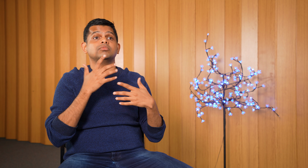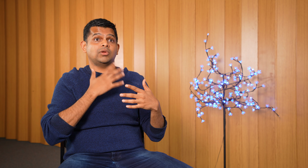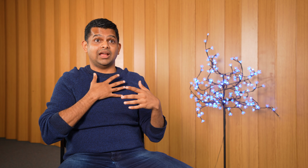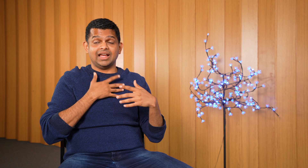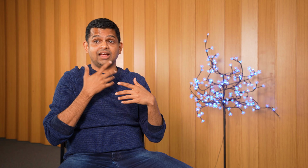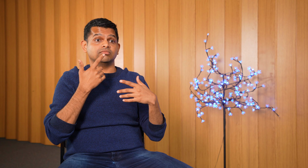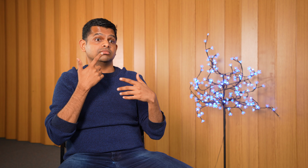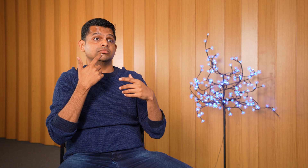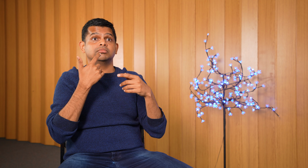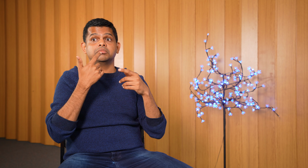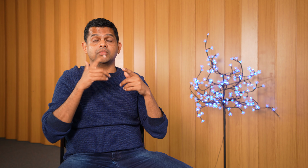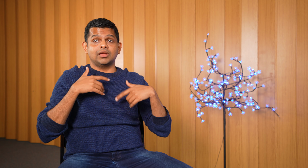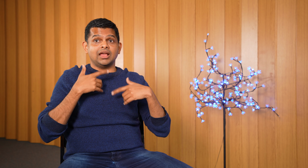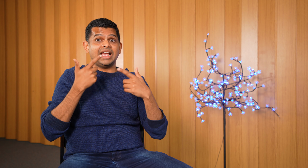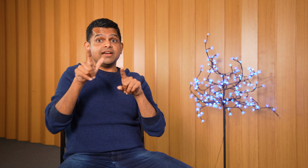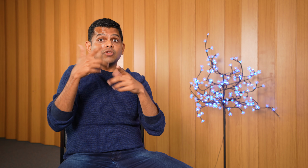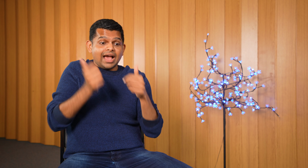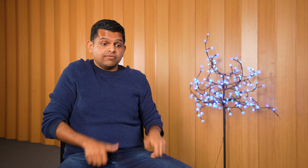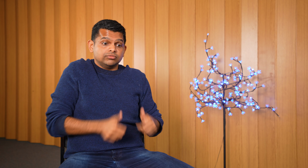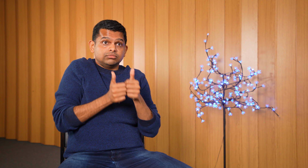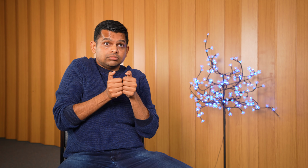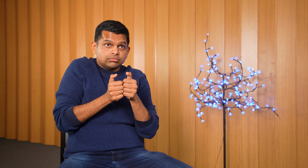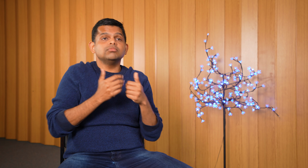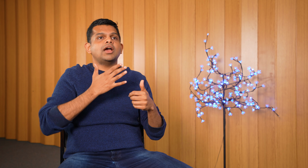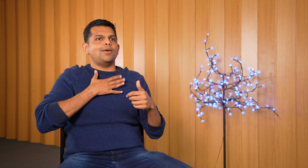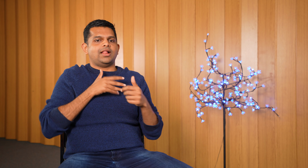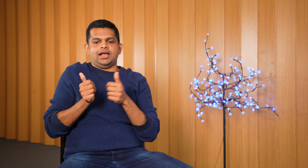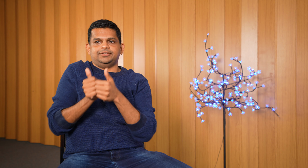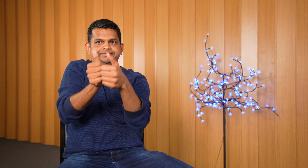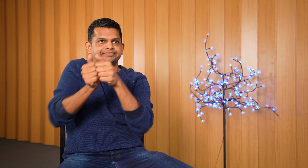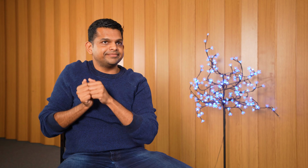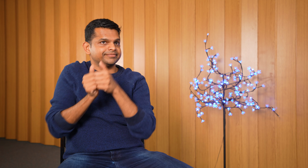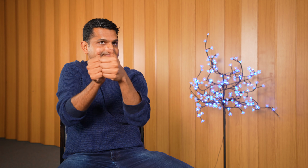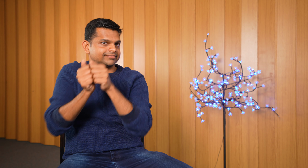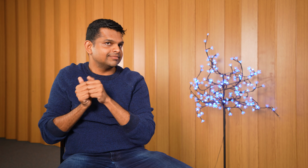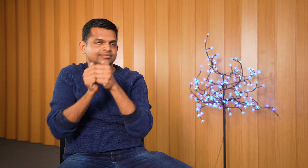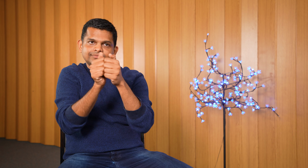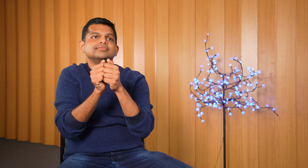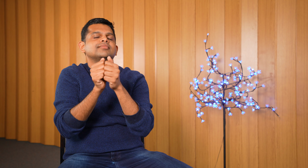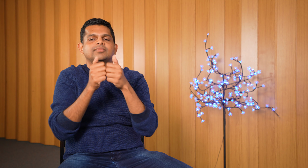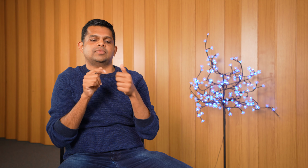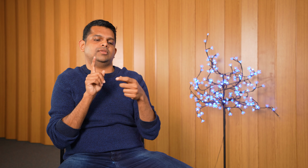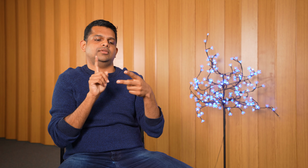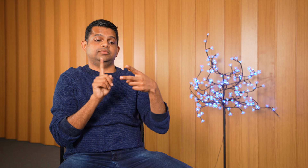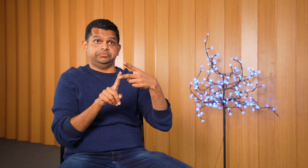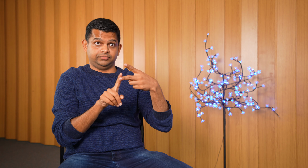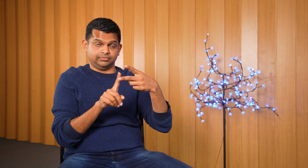If we have a mobile phone, handy, we'll be able to use the text messaging or just typing messages on the phone, that's the great strategy to communicate